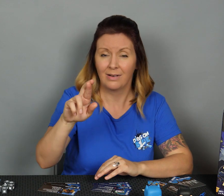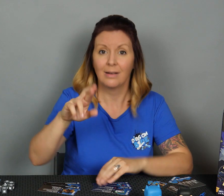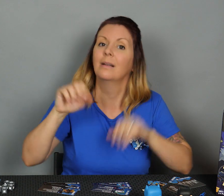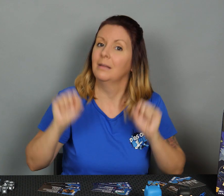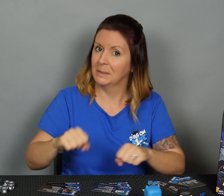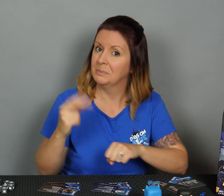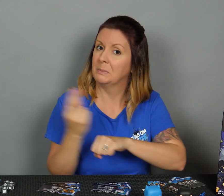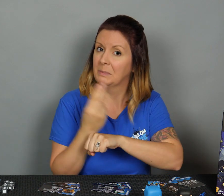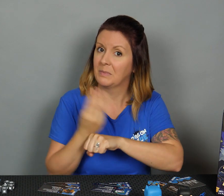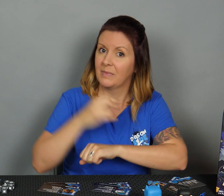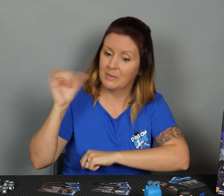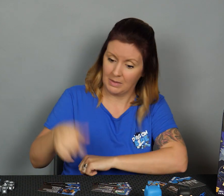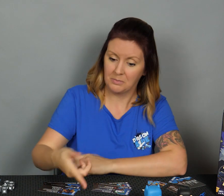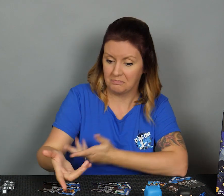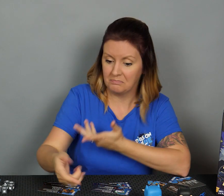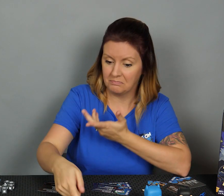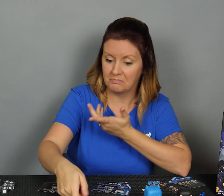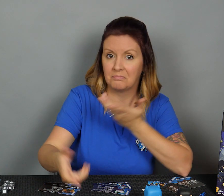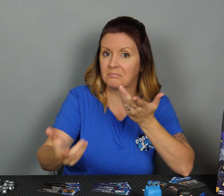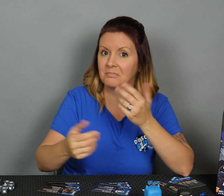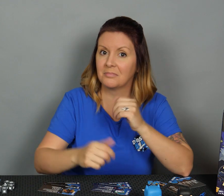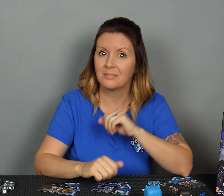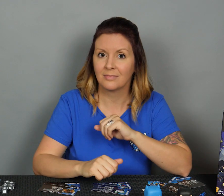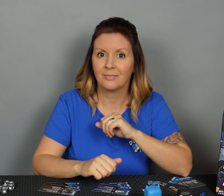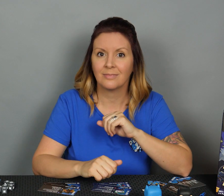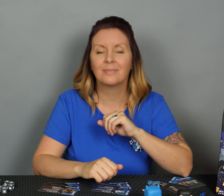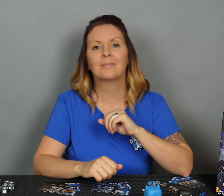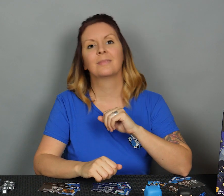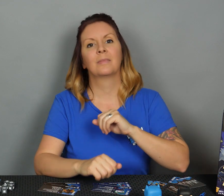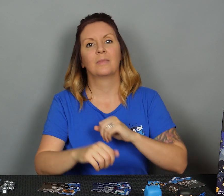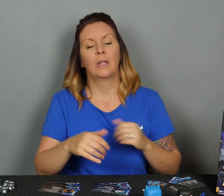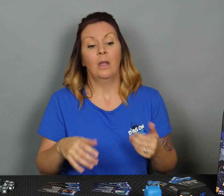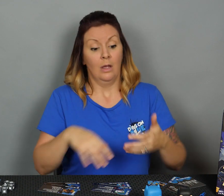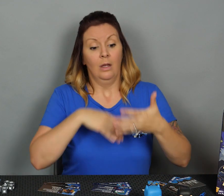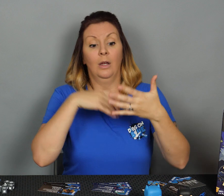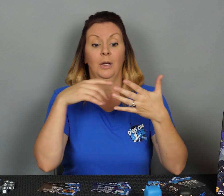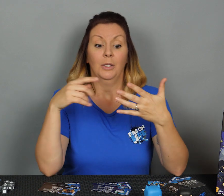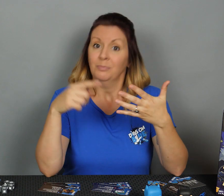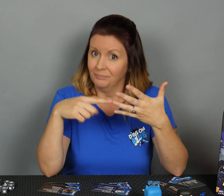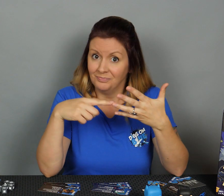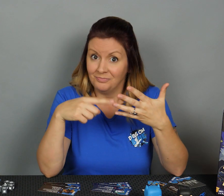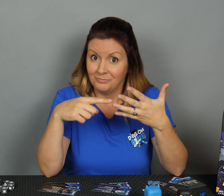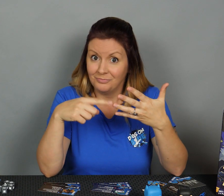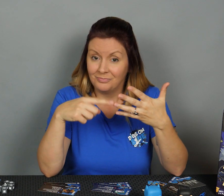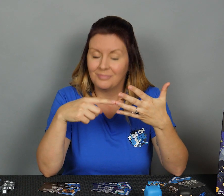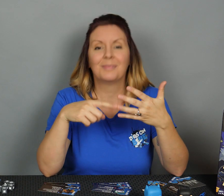You have to be next to or on the marker in order to interact with it.